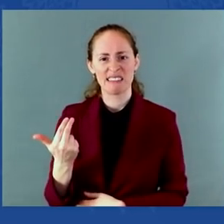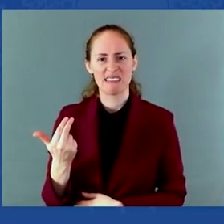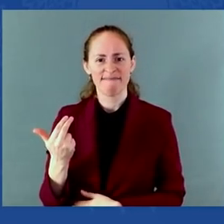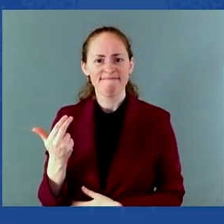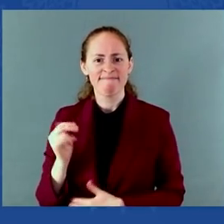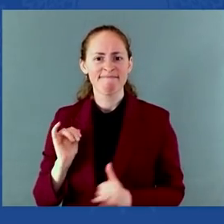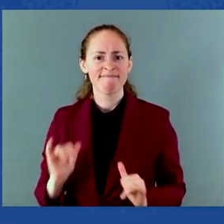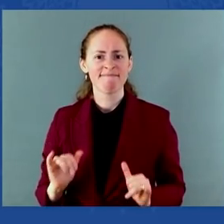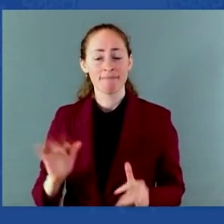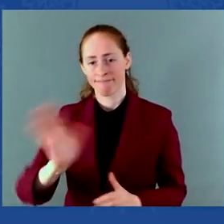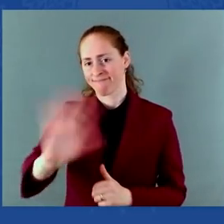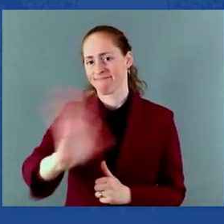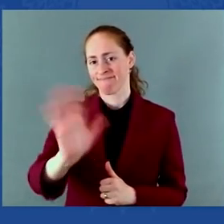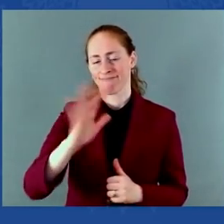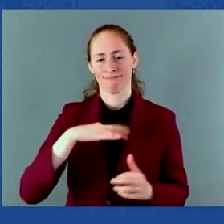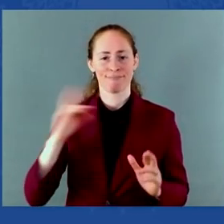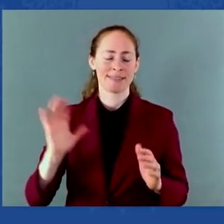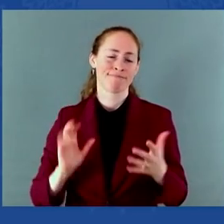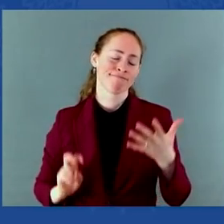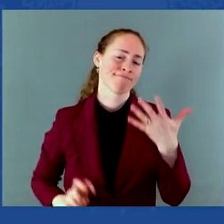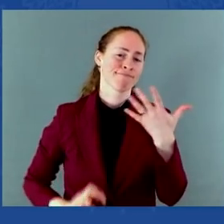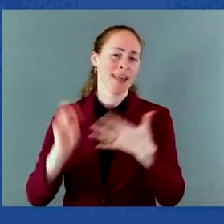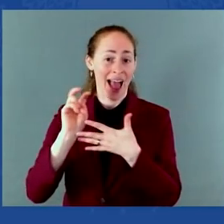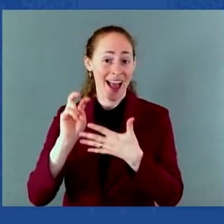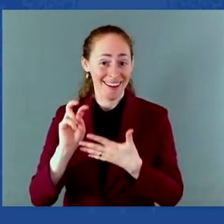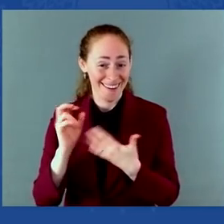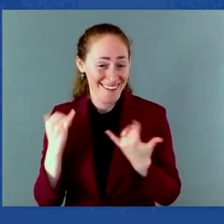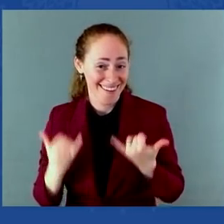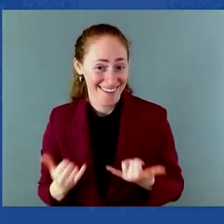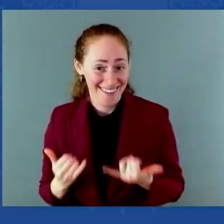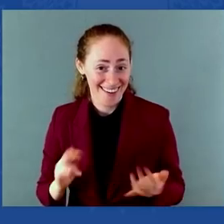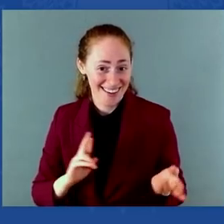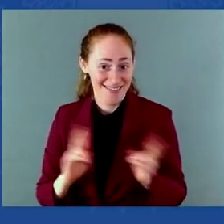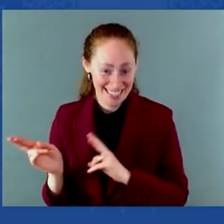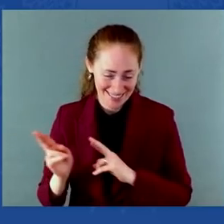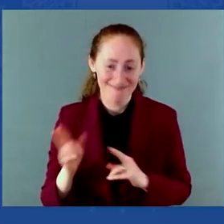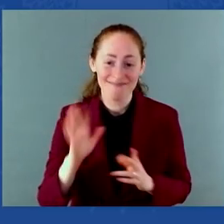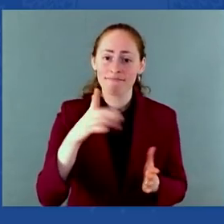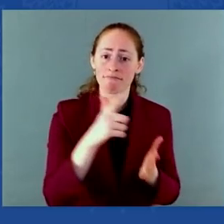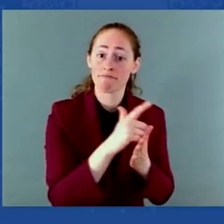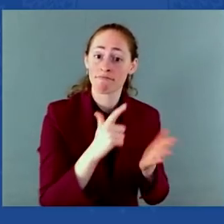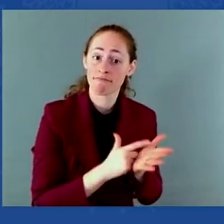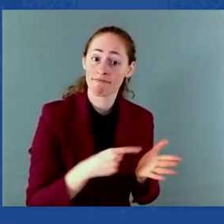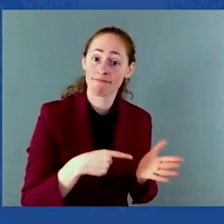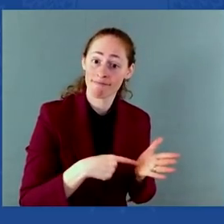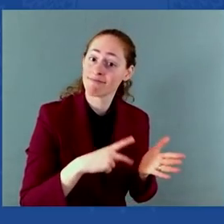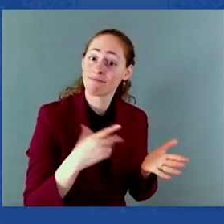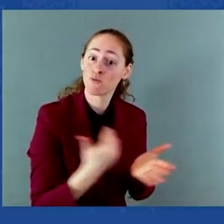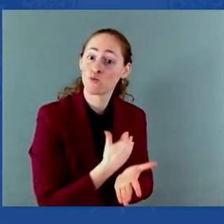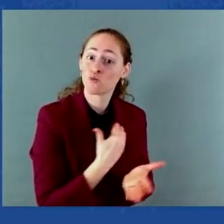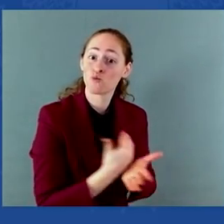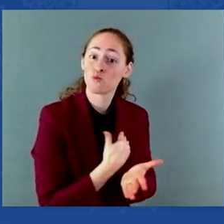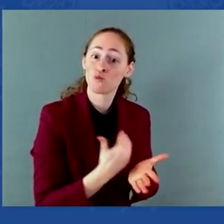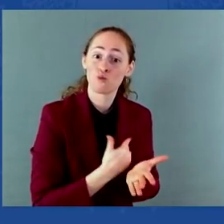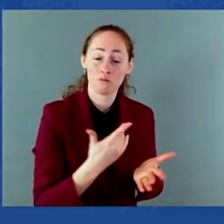For example, because of this law, next year will be the first year in 20 years that American infrastructure investments